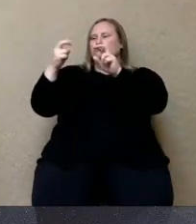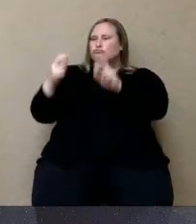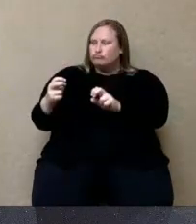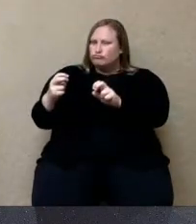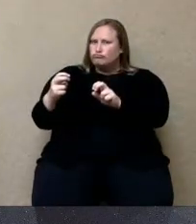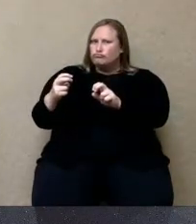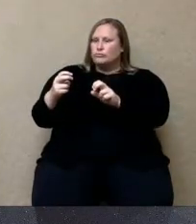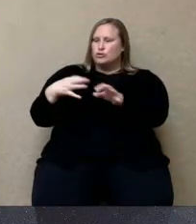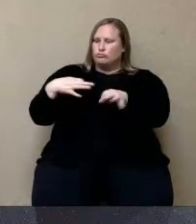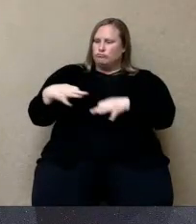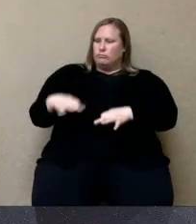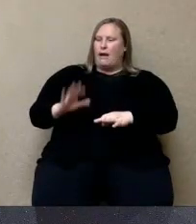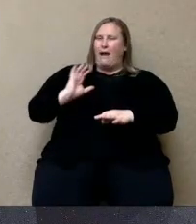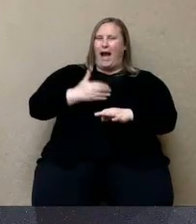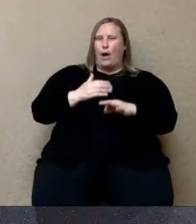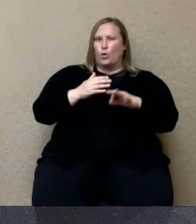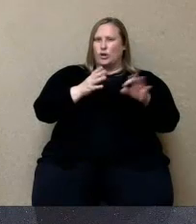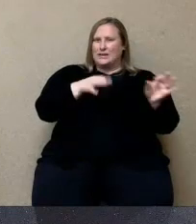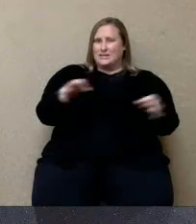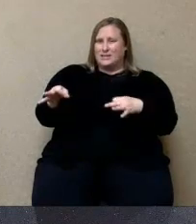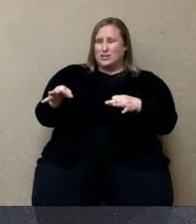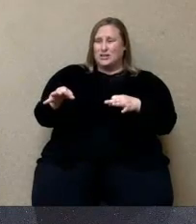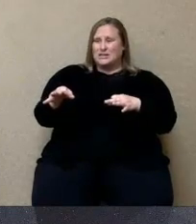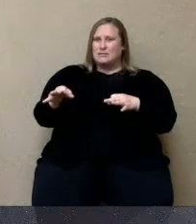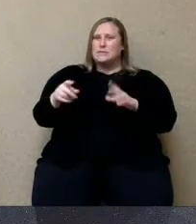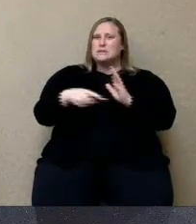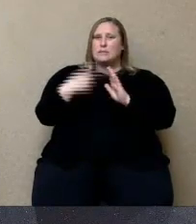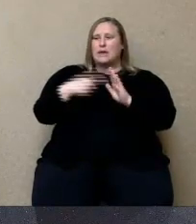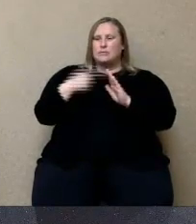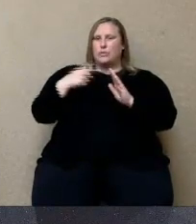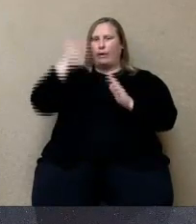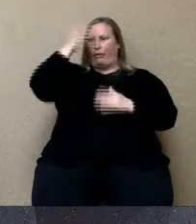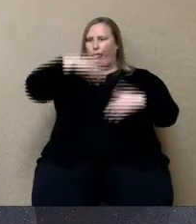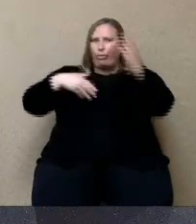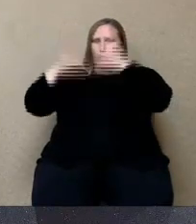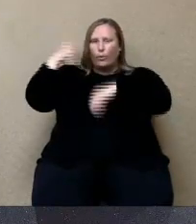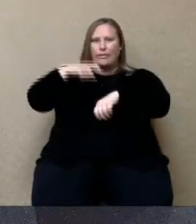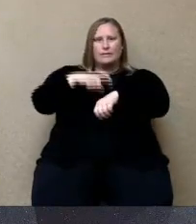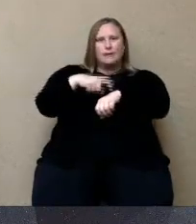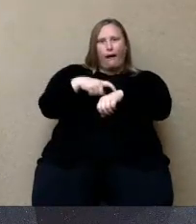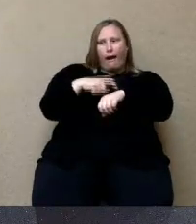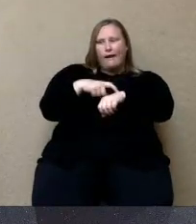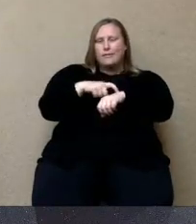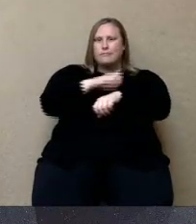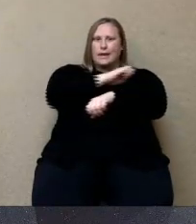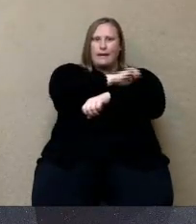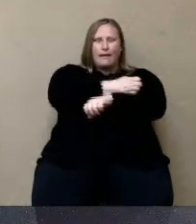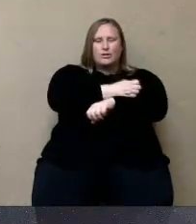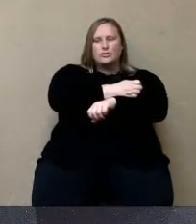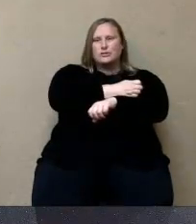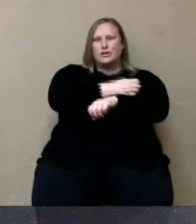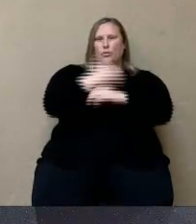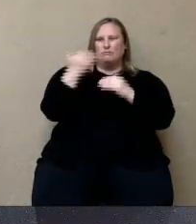but we don't, we're not always good at doing that. We don't time and everybody has these constraints, not